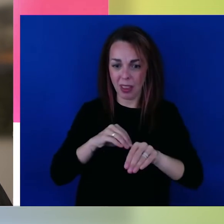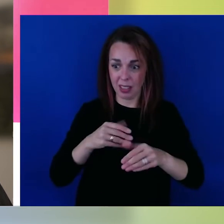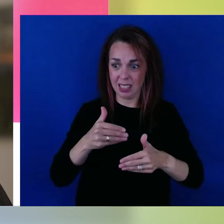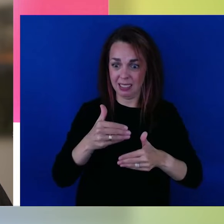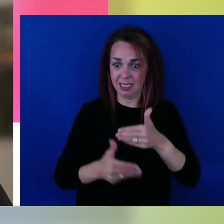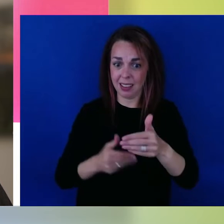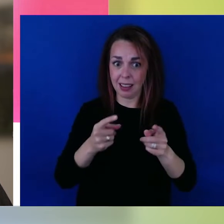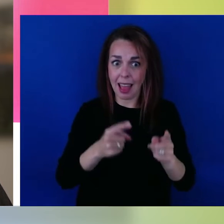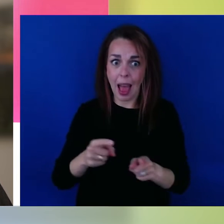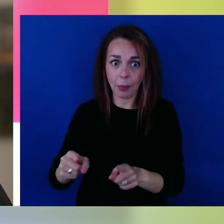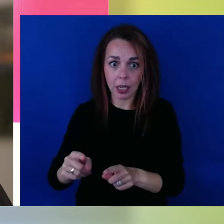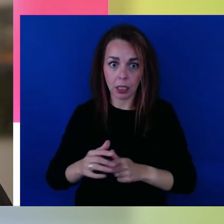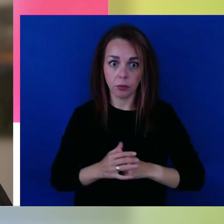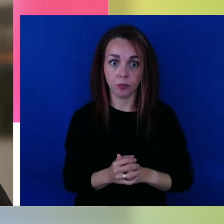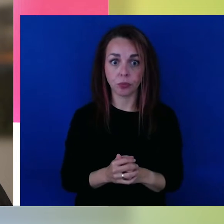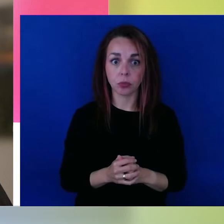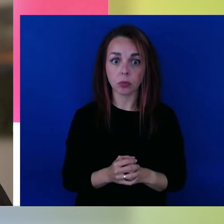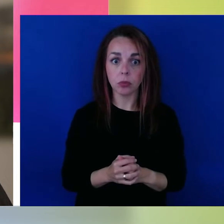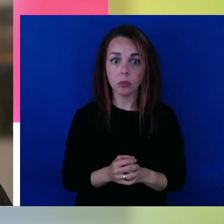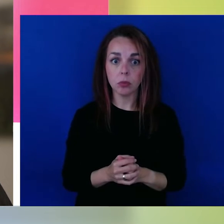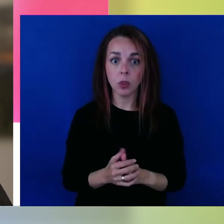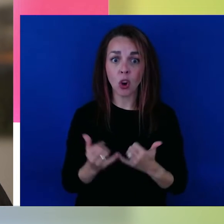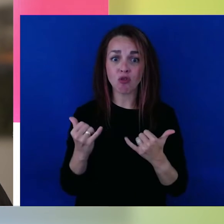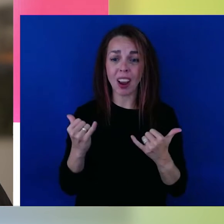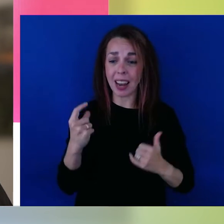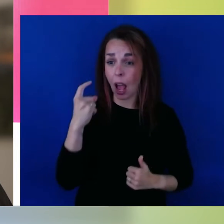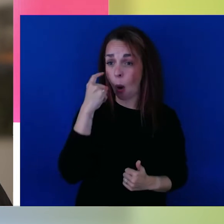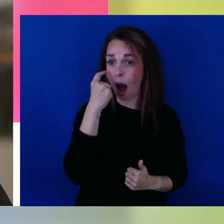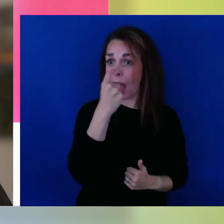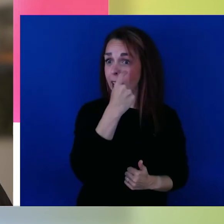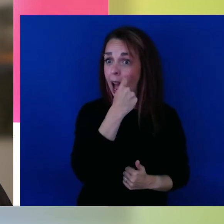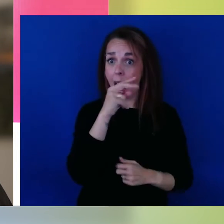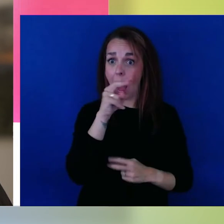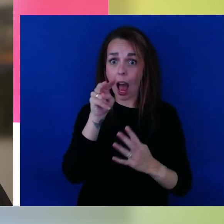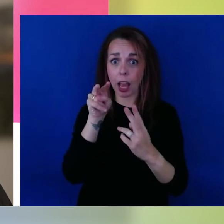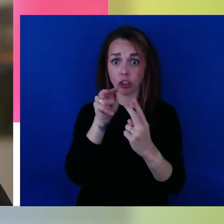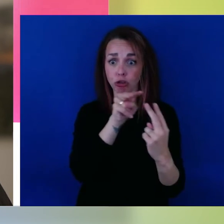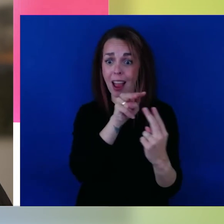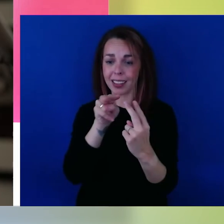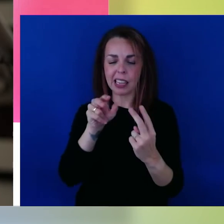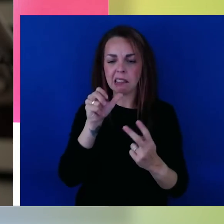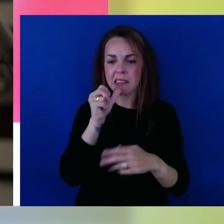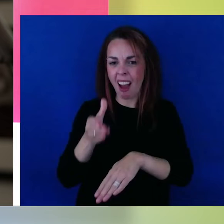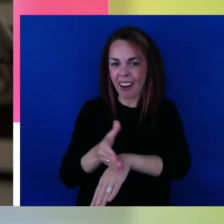Currently, eye tracking isn't effective outdoors, but it is improving.